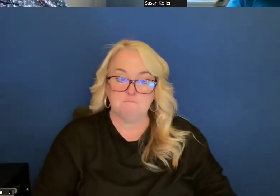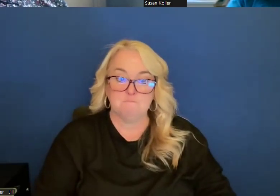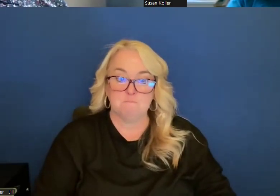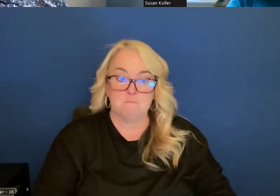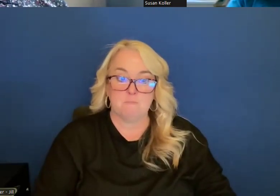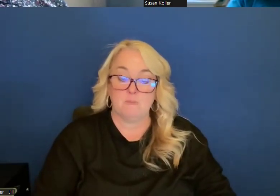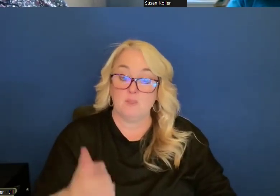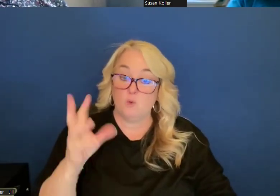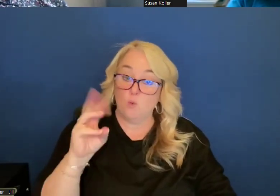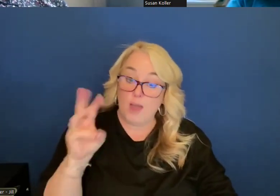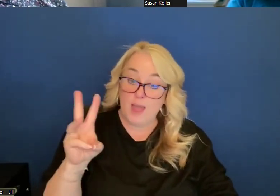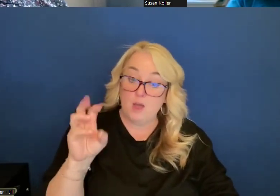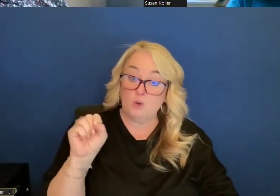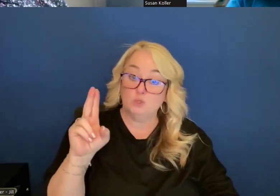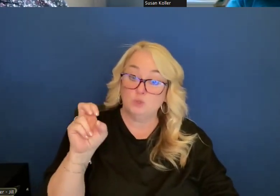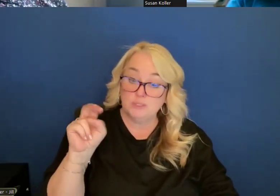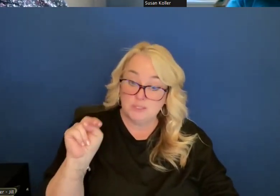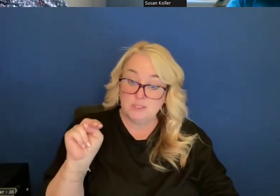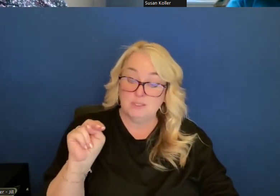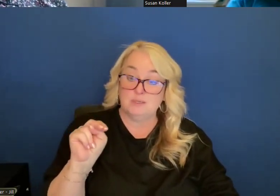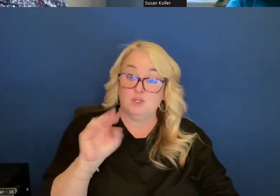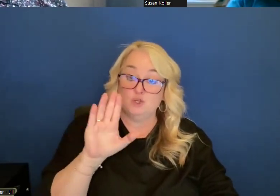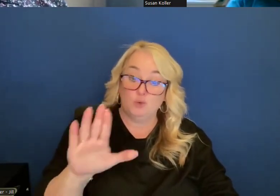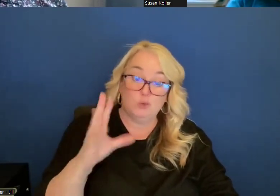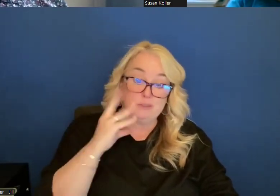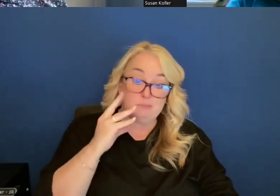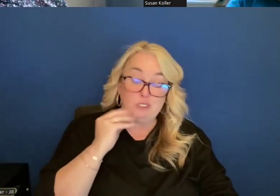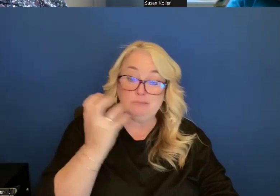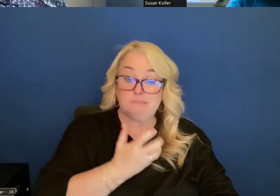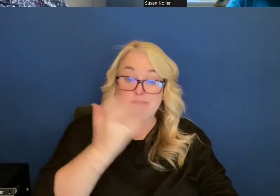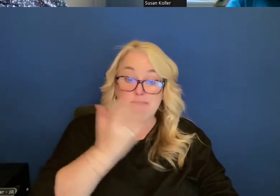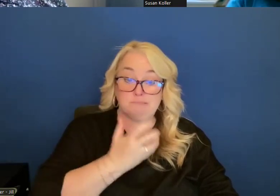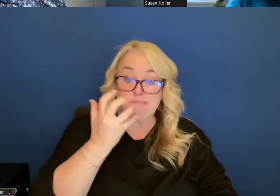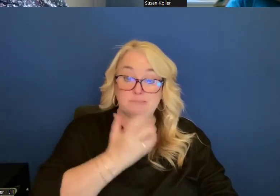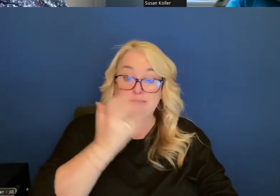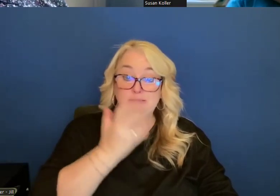Kate Brady: Wow, Susan. What a journey you've been on from